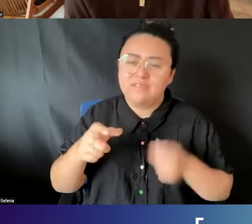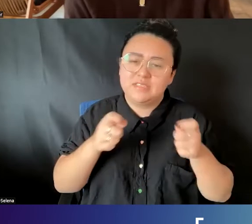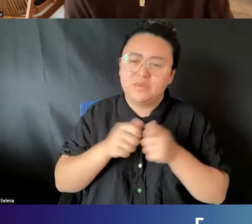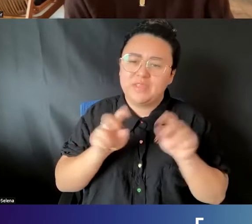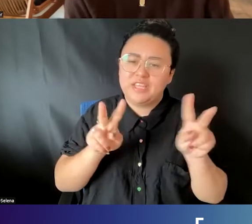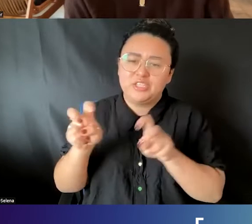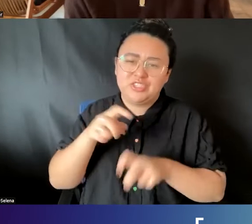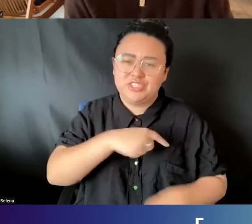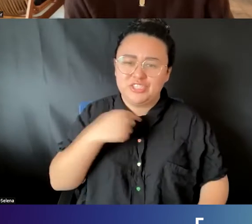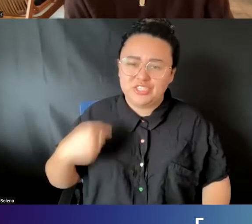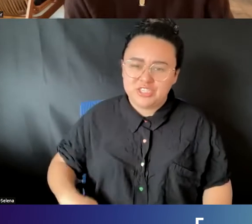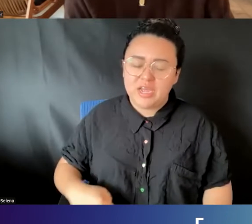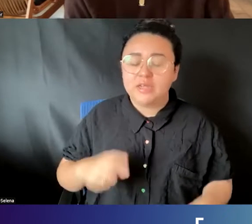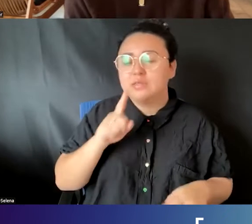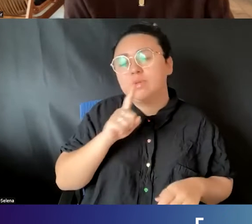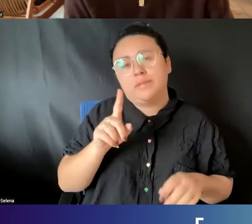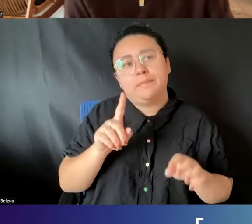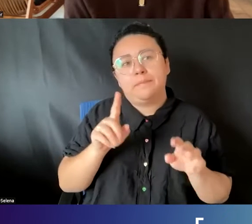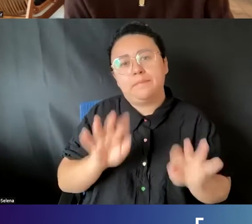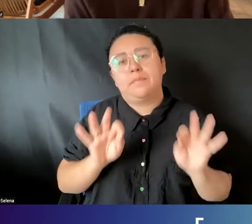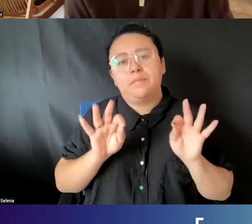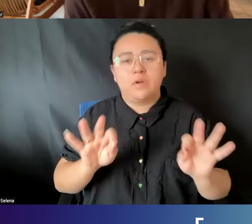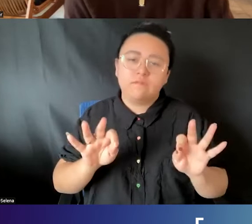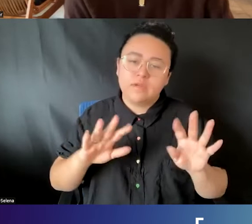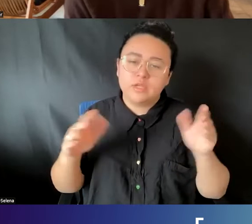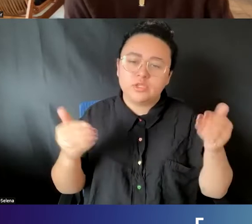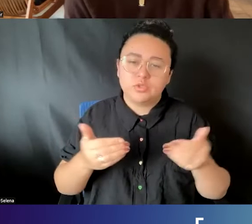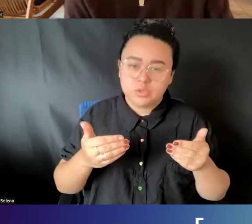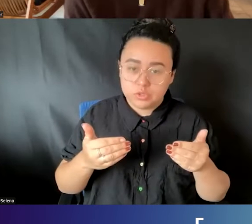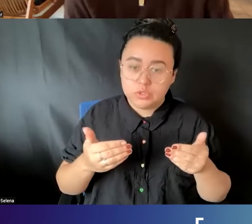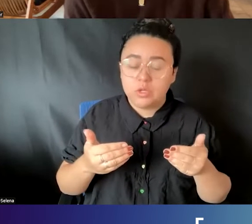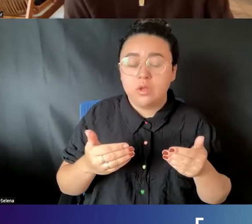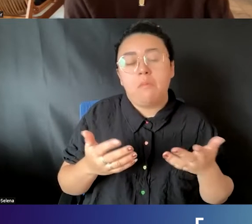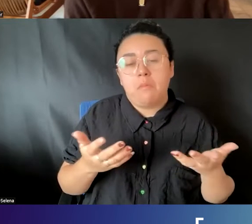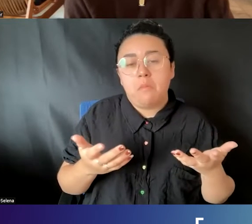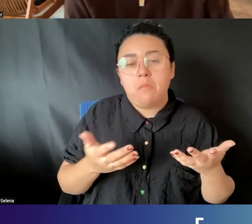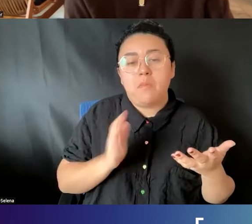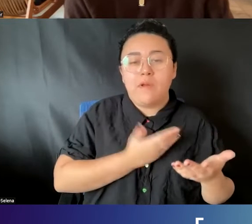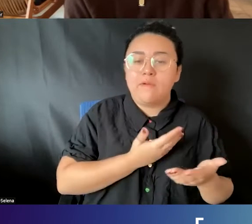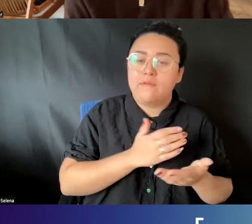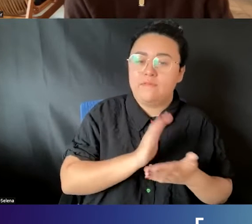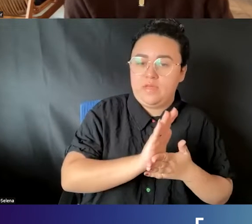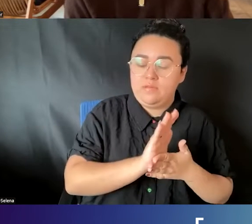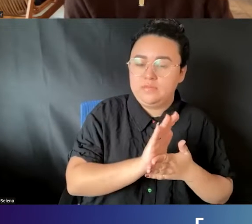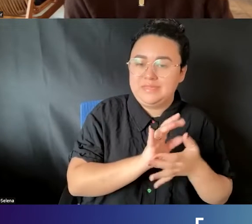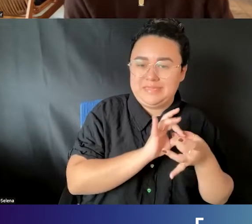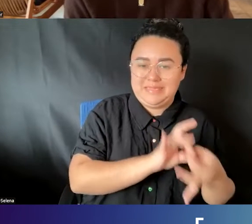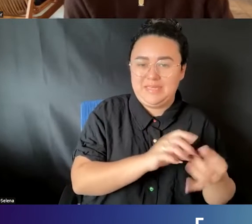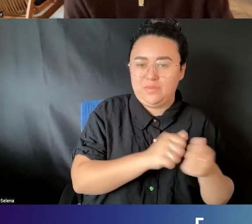to this idea that all of our films not only have to deal with kind of the inherent challenges of the distribution landscape,